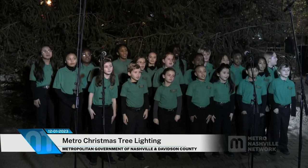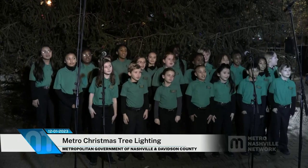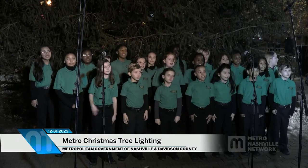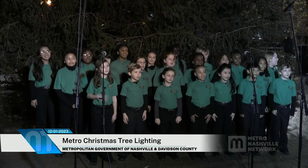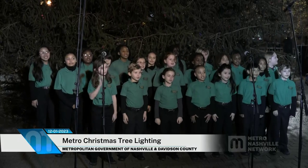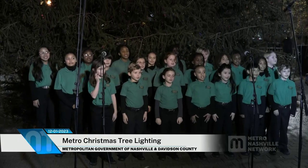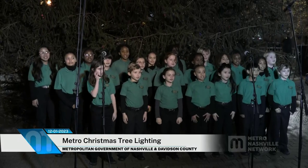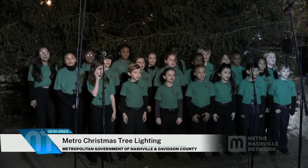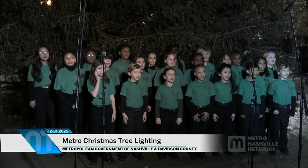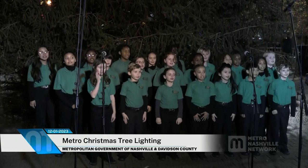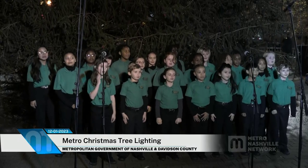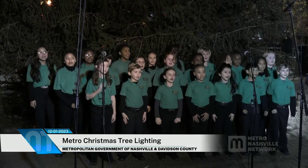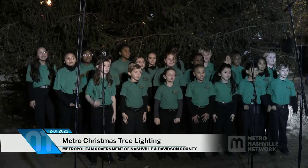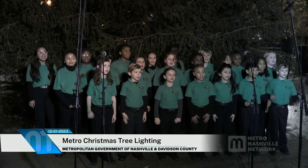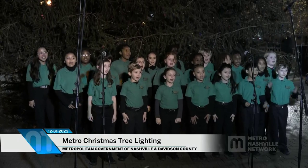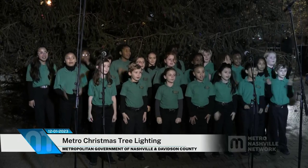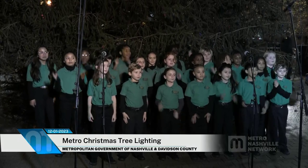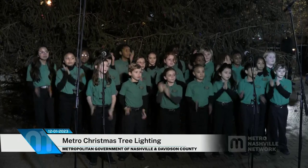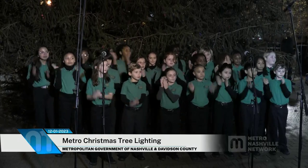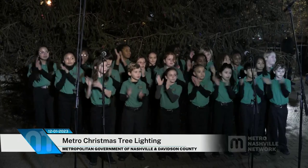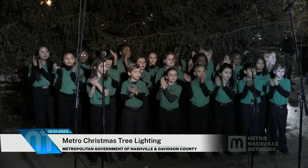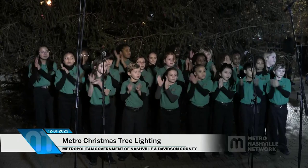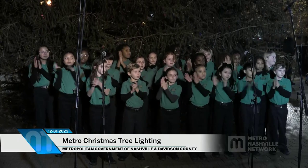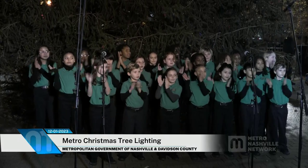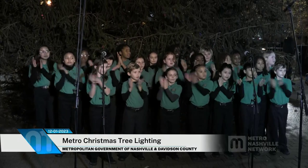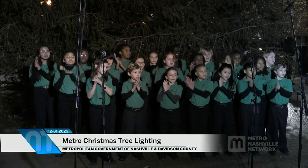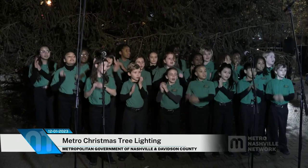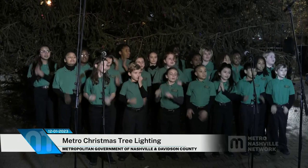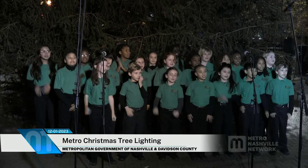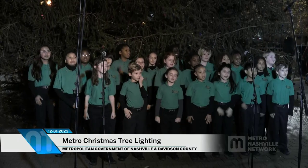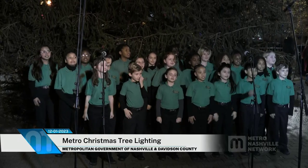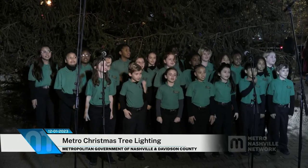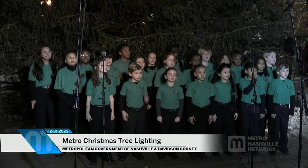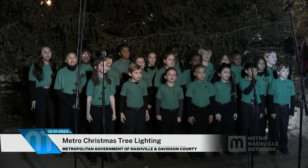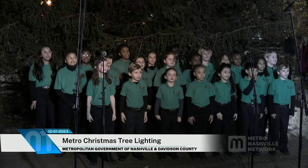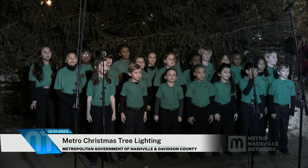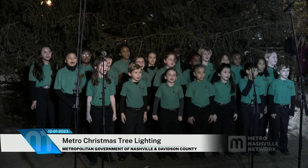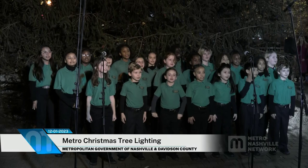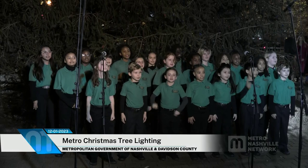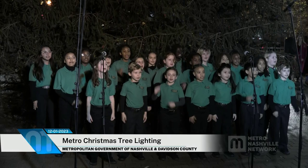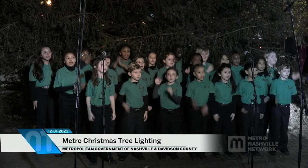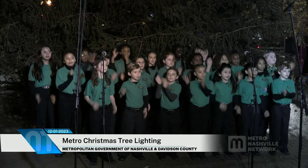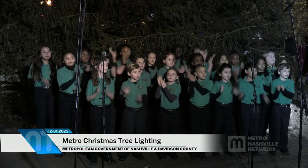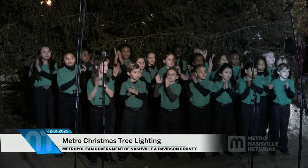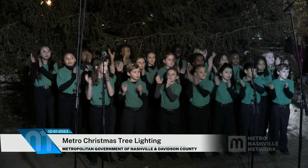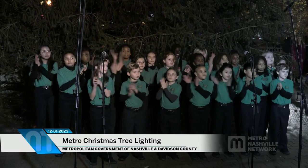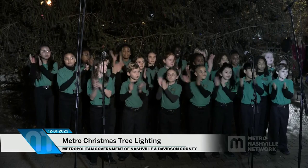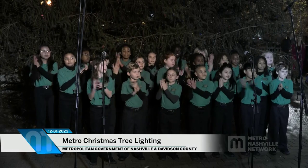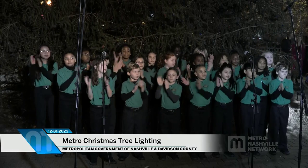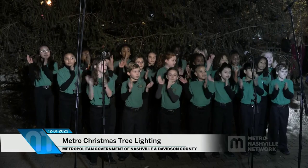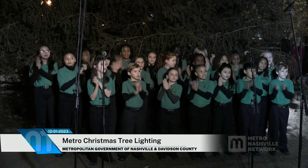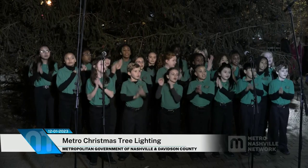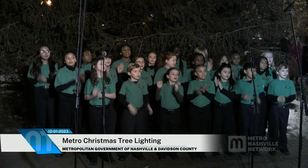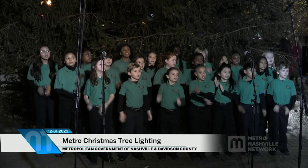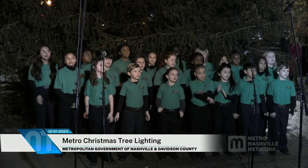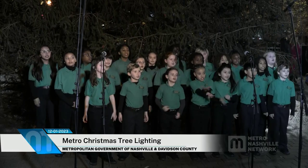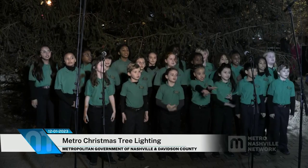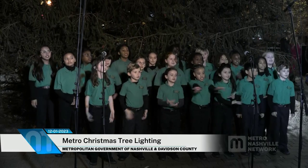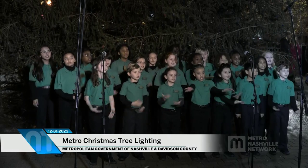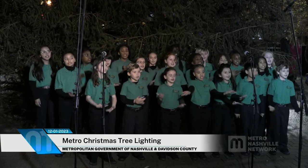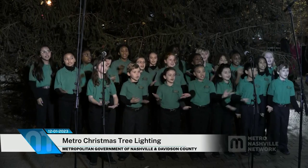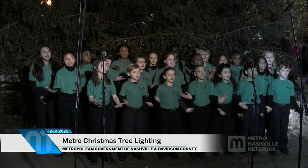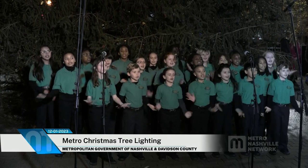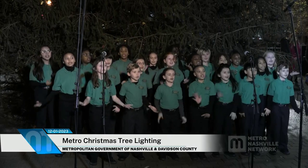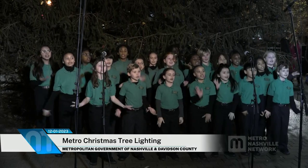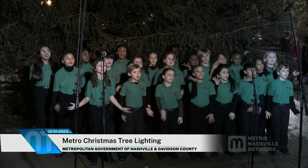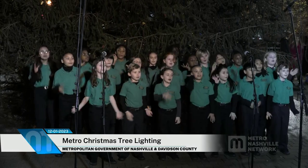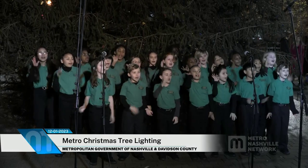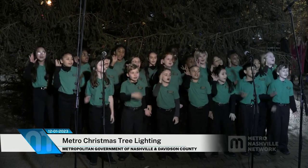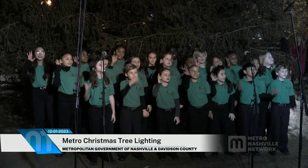ASSESSMENT OF LA CHRISTMAS TIME